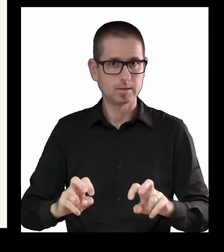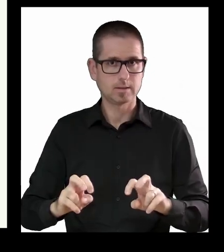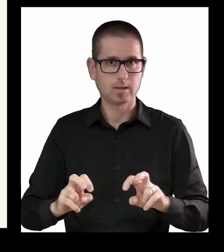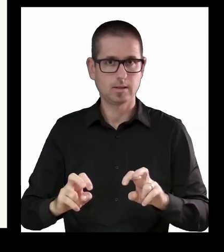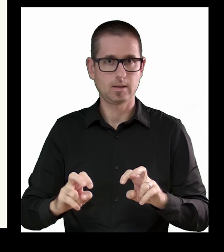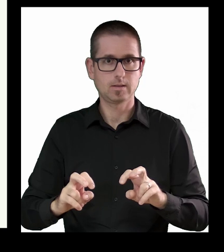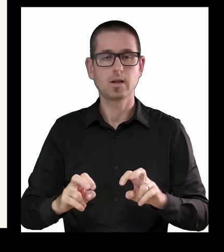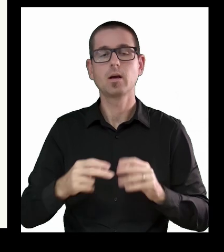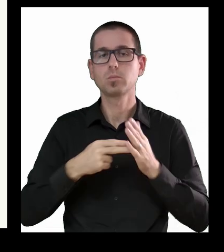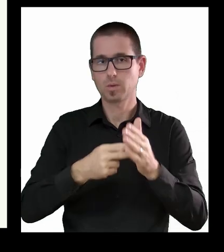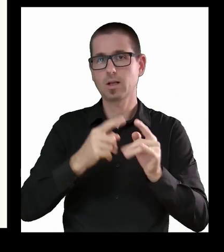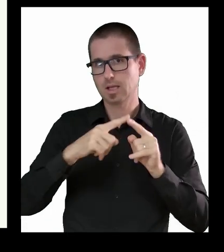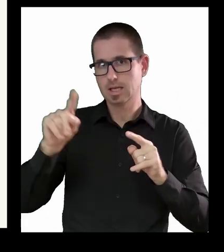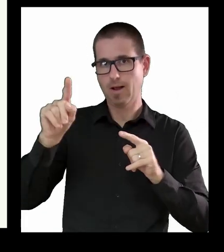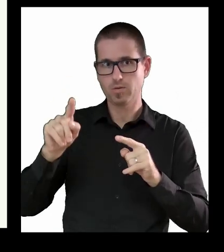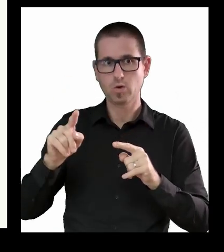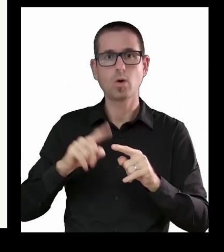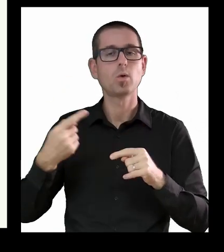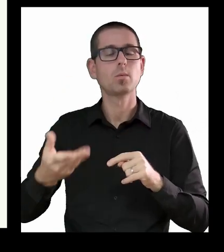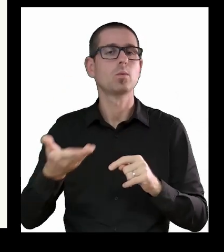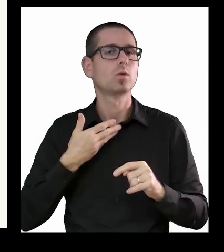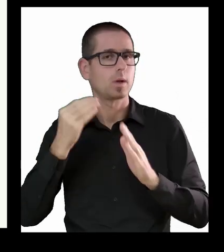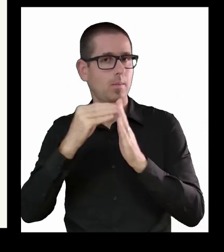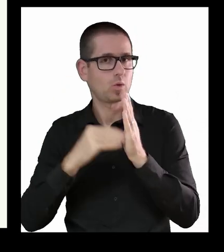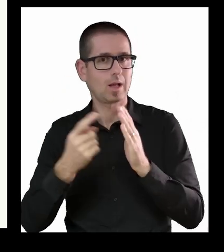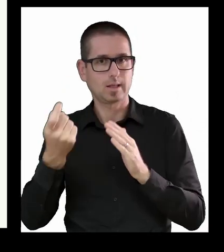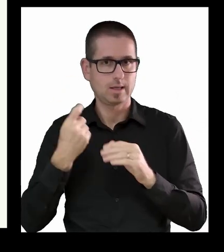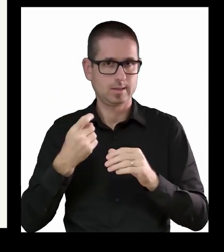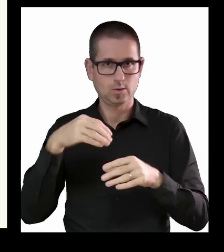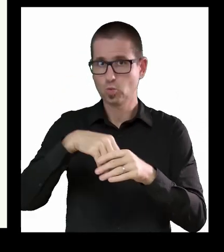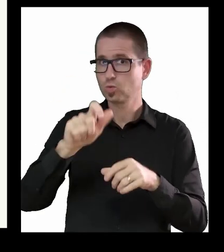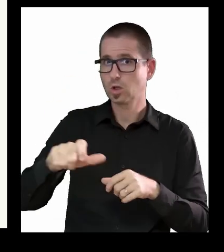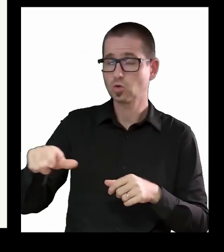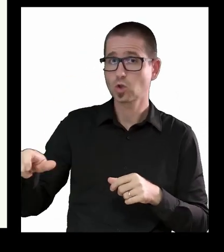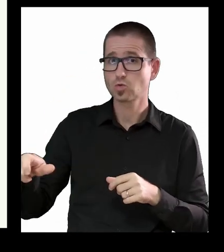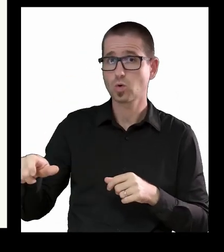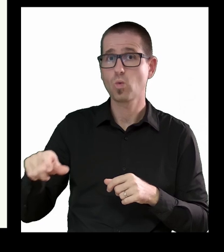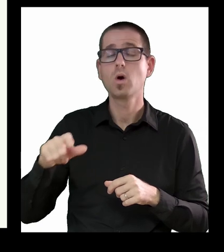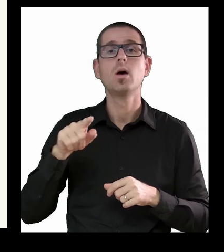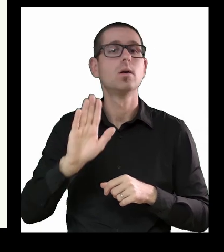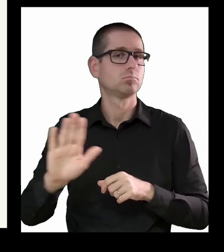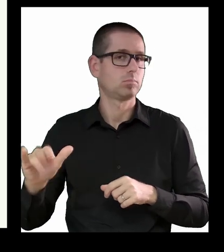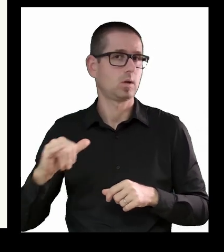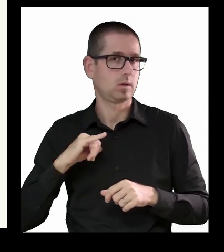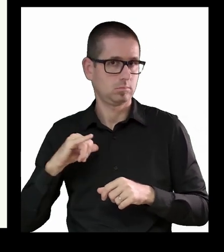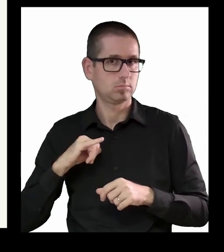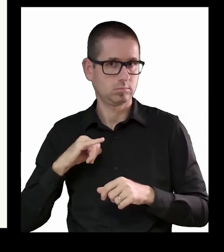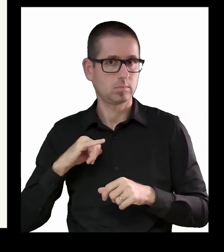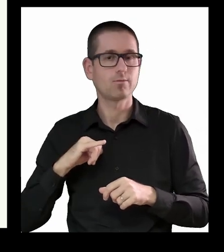graphics. After the get information from the participant. That information is analysed by graphics